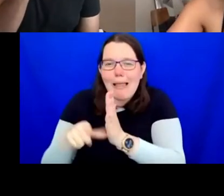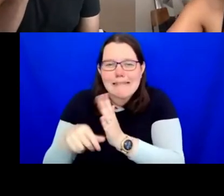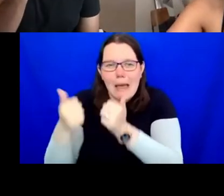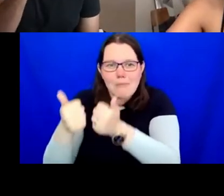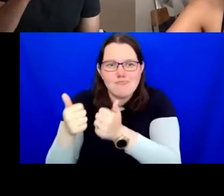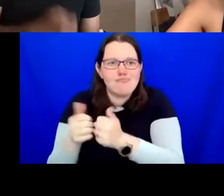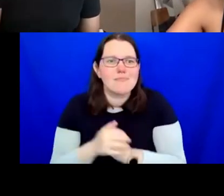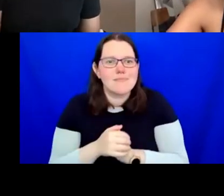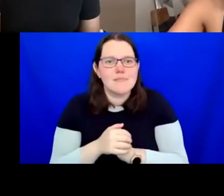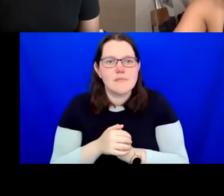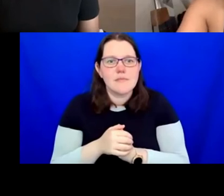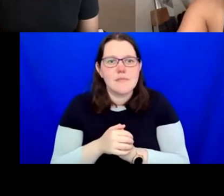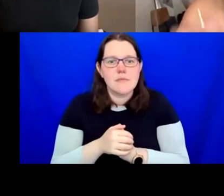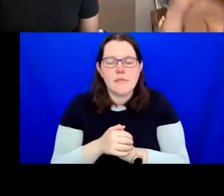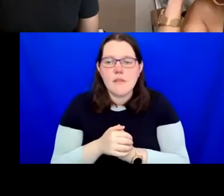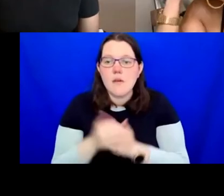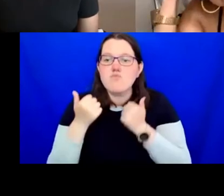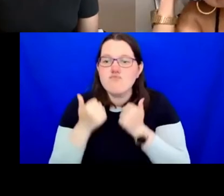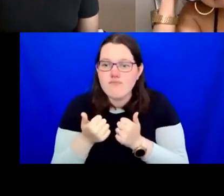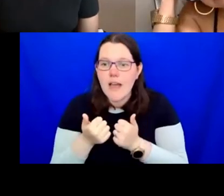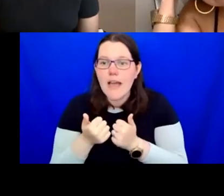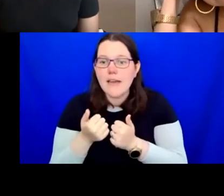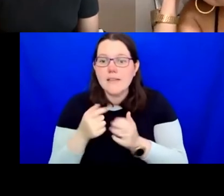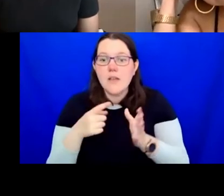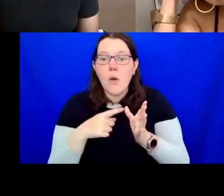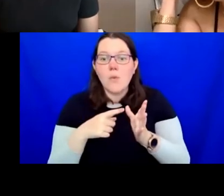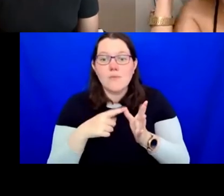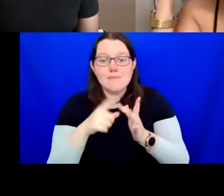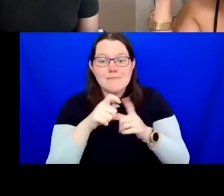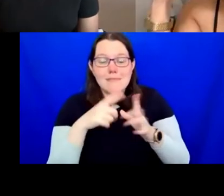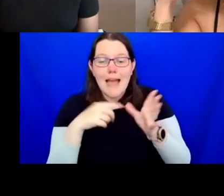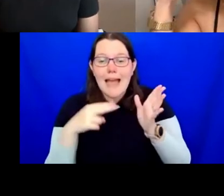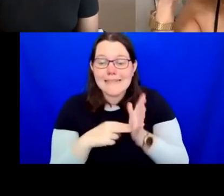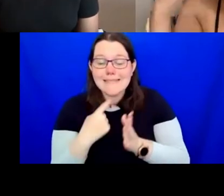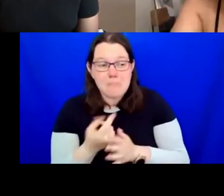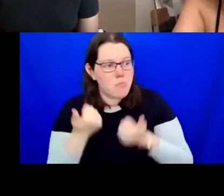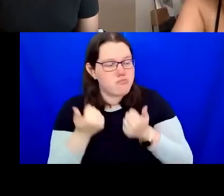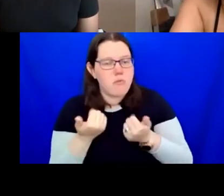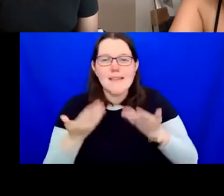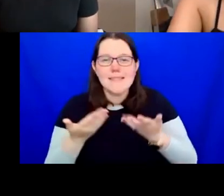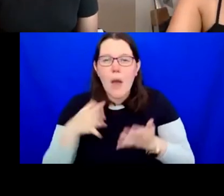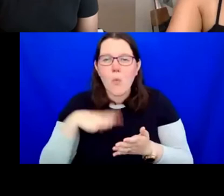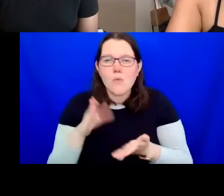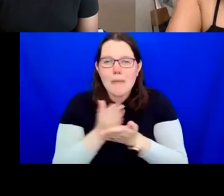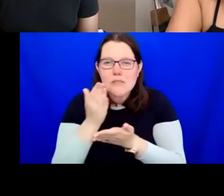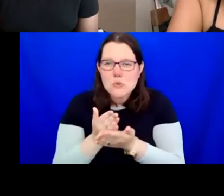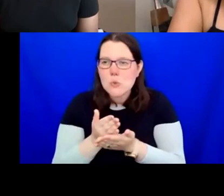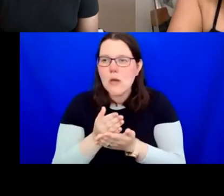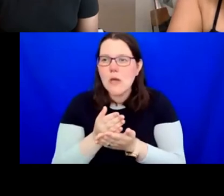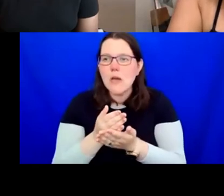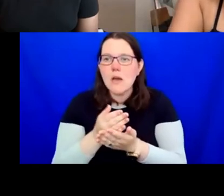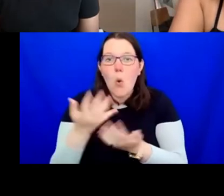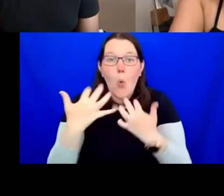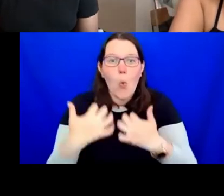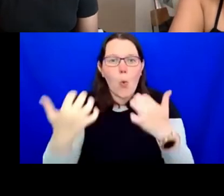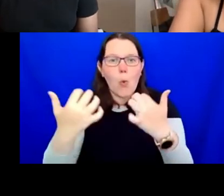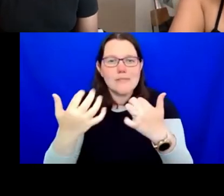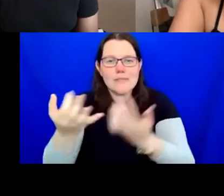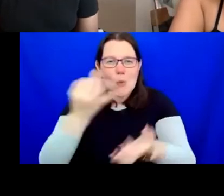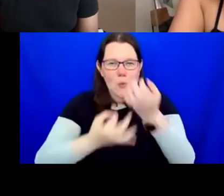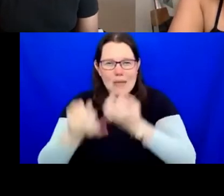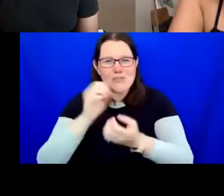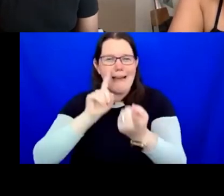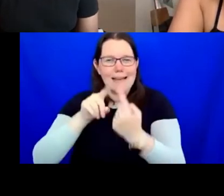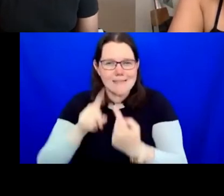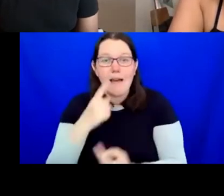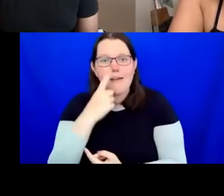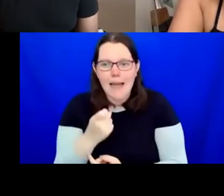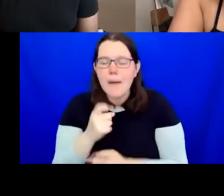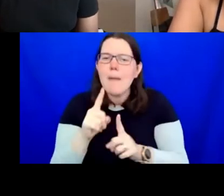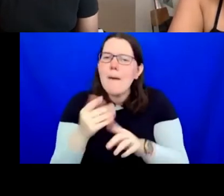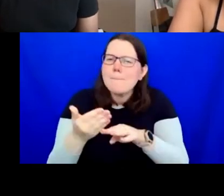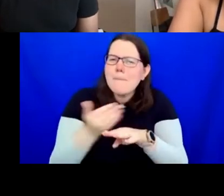people to get some questions into the Q&A. Before that, I want to pick up on what Deb said earlier,